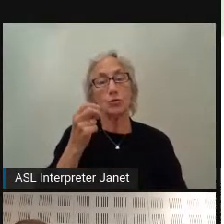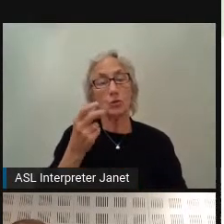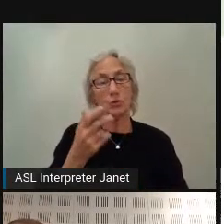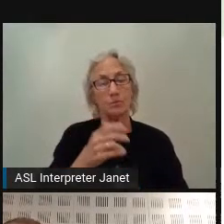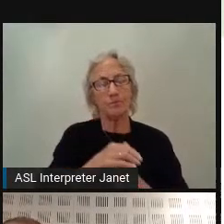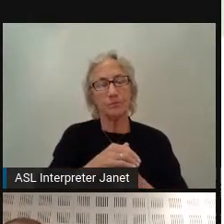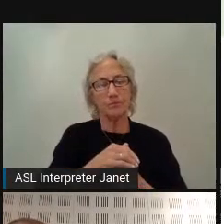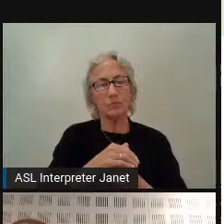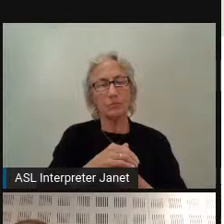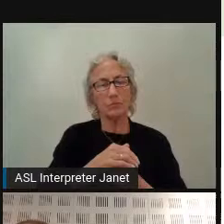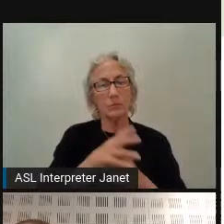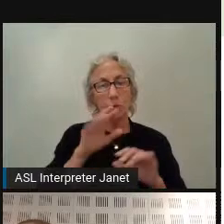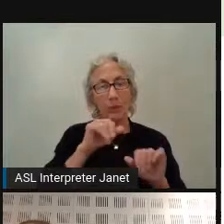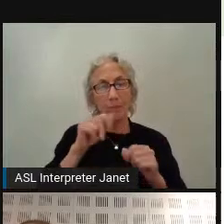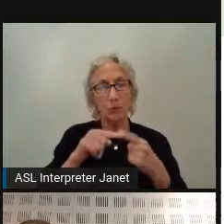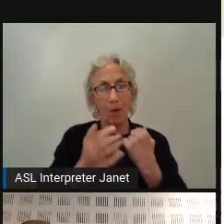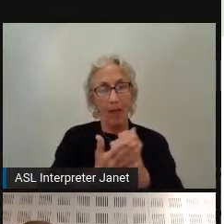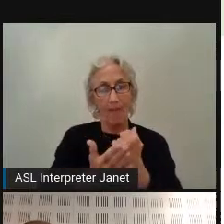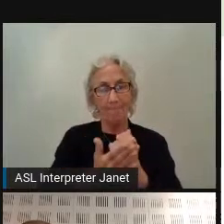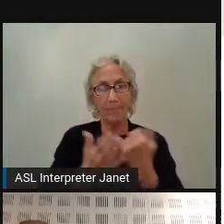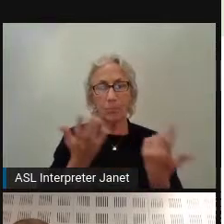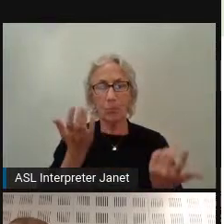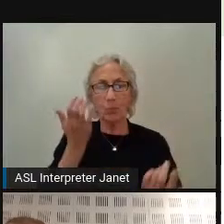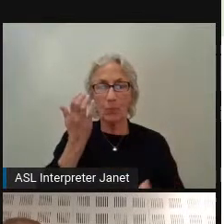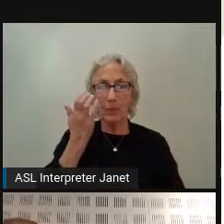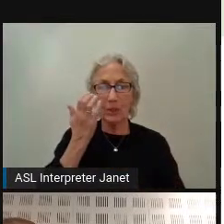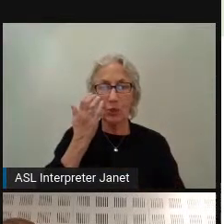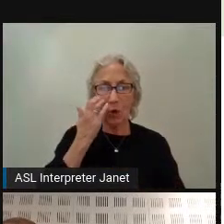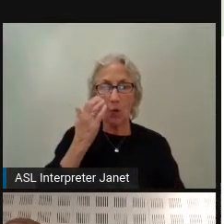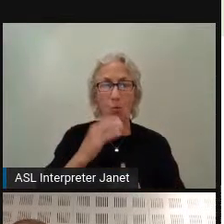, public and municipalities and vision professionals in Denmark.